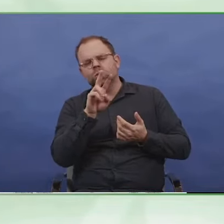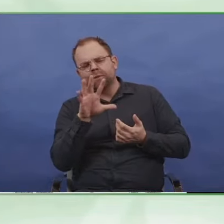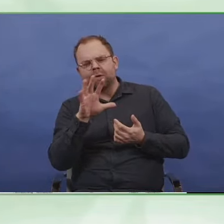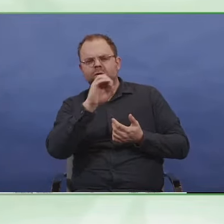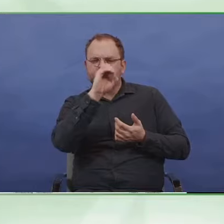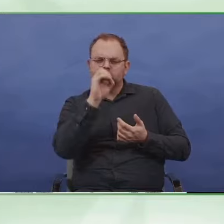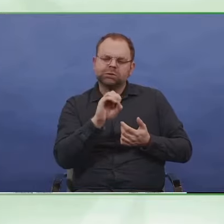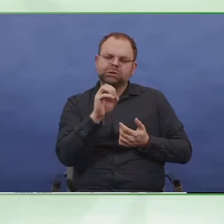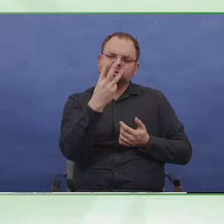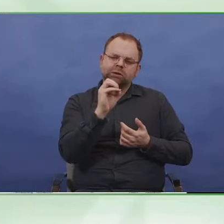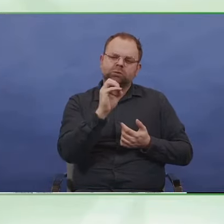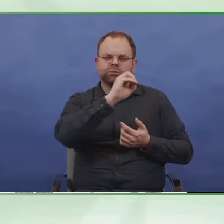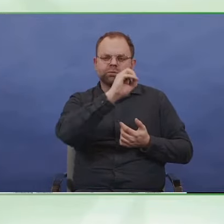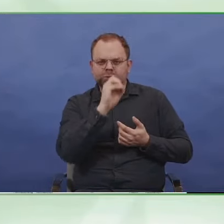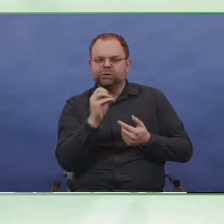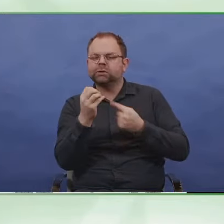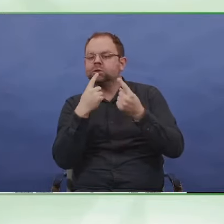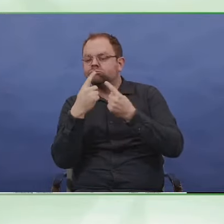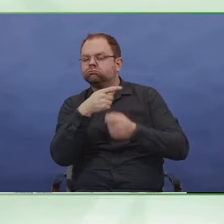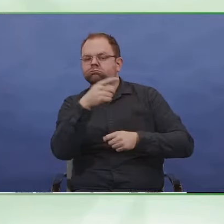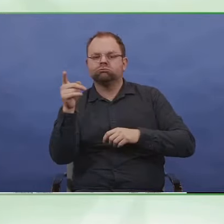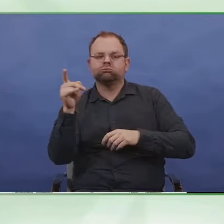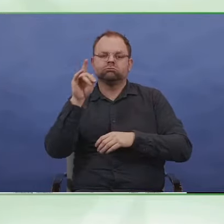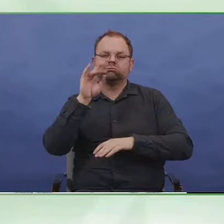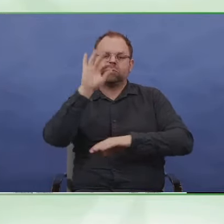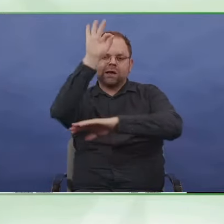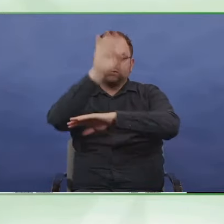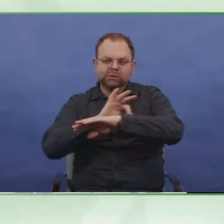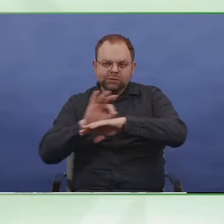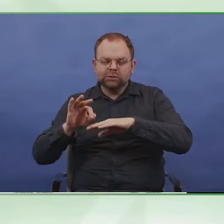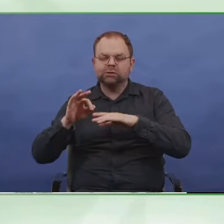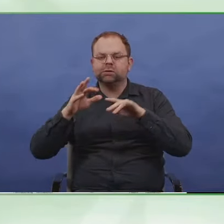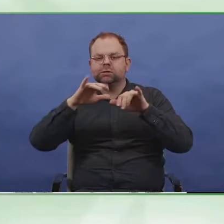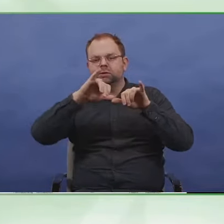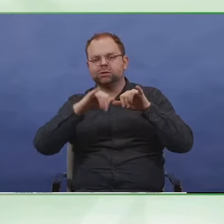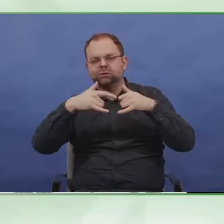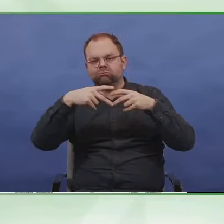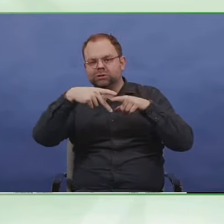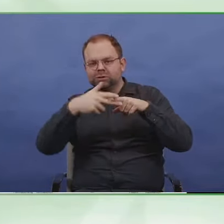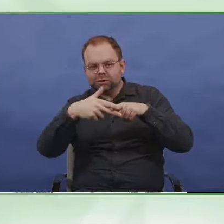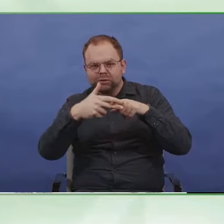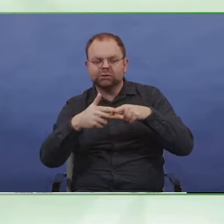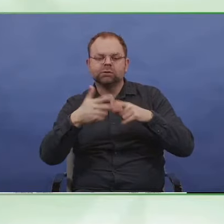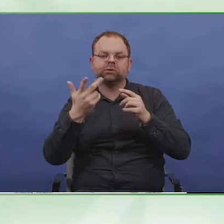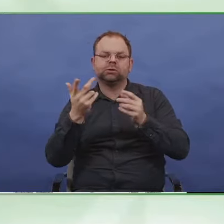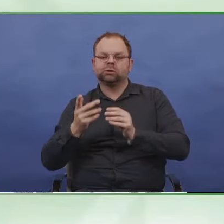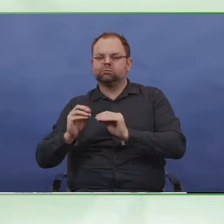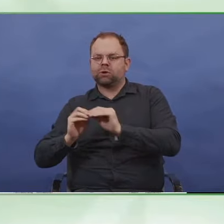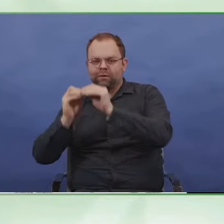scale mockups whether it is right or attraction, and test with focus groups.